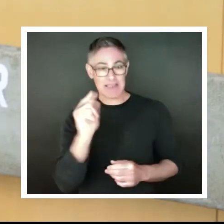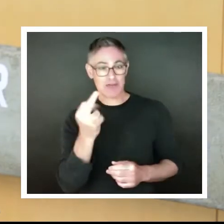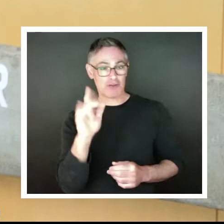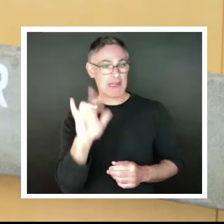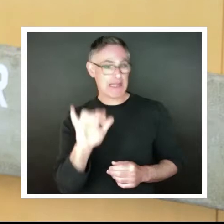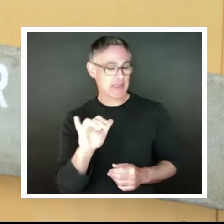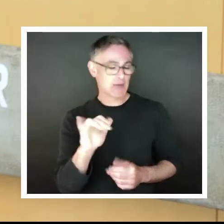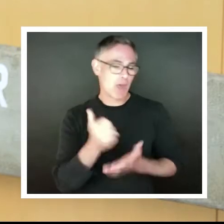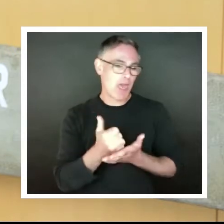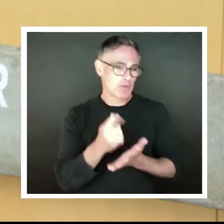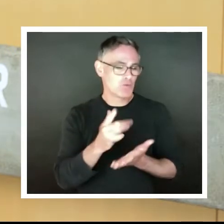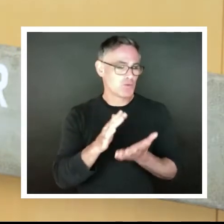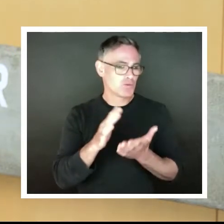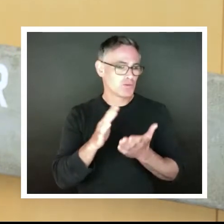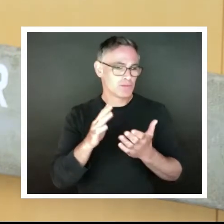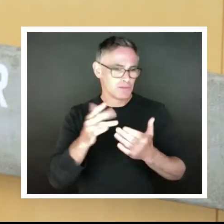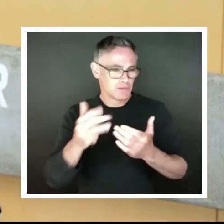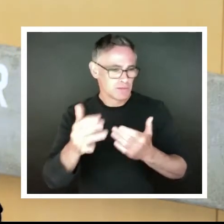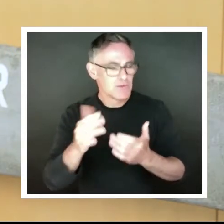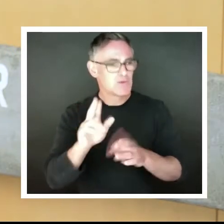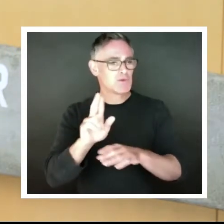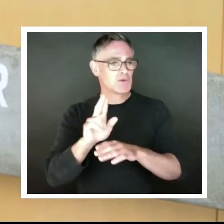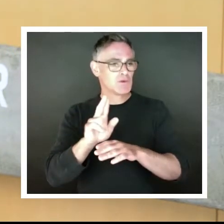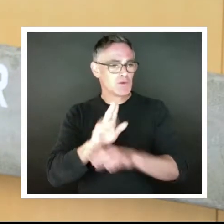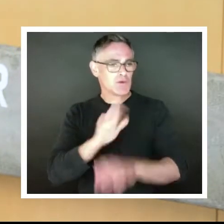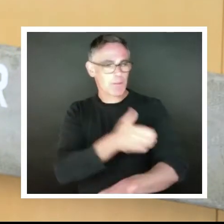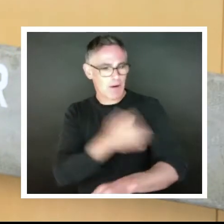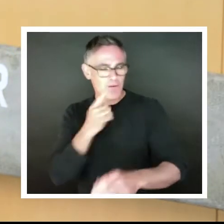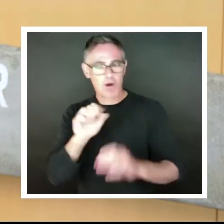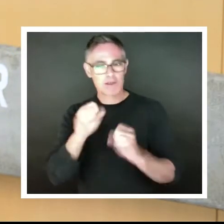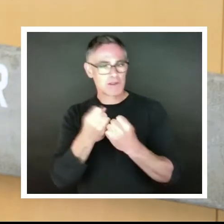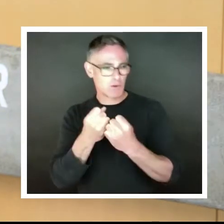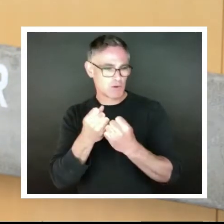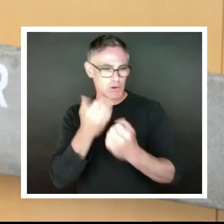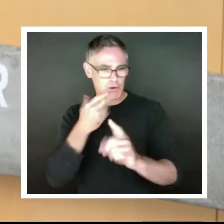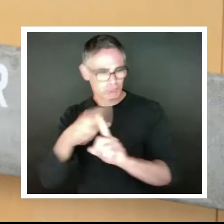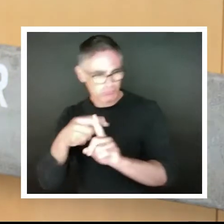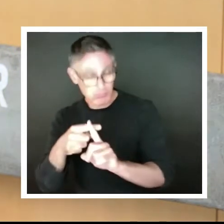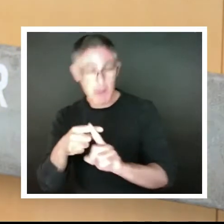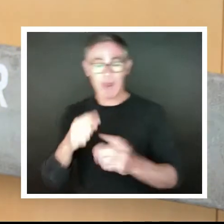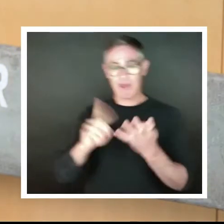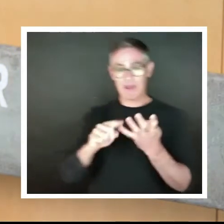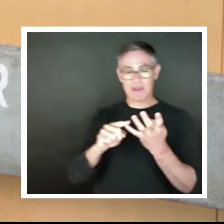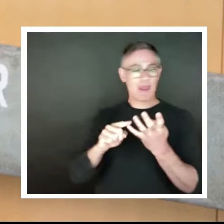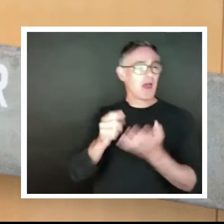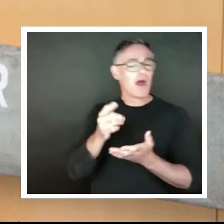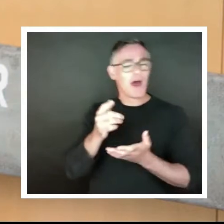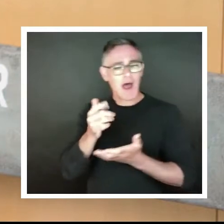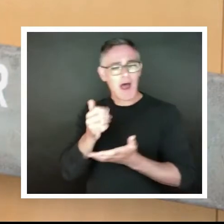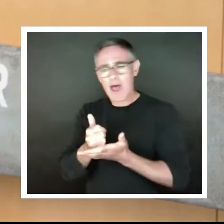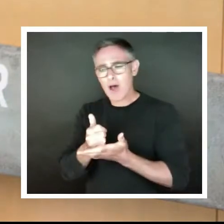And number four, lead by making others around you shine. Help others when they need your help.